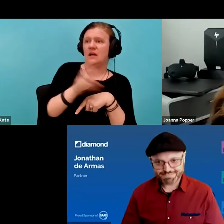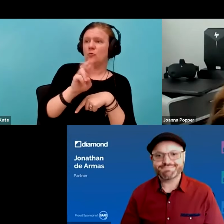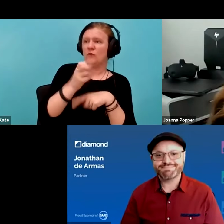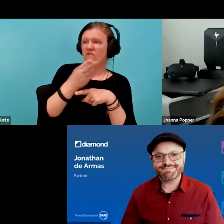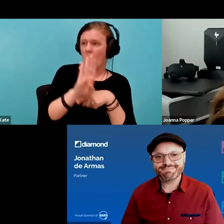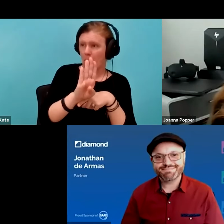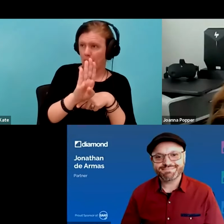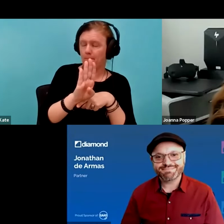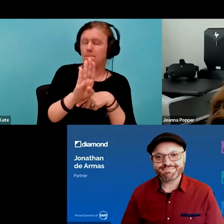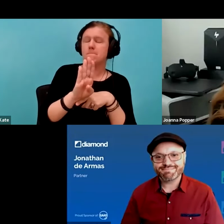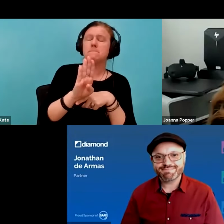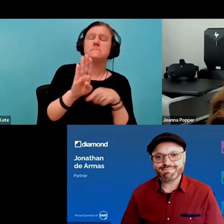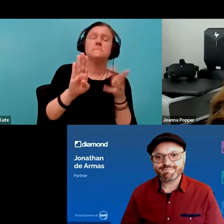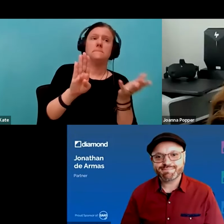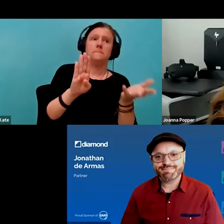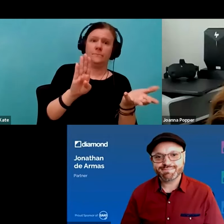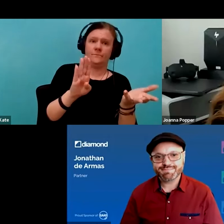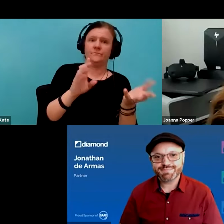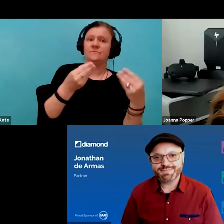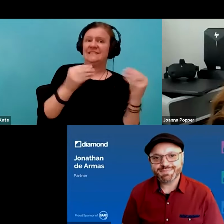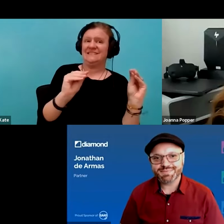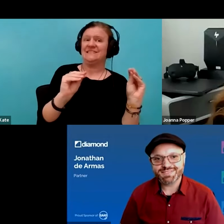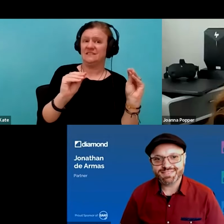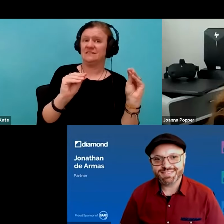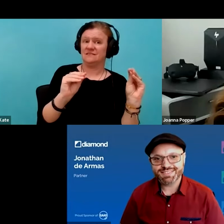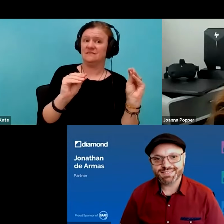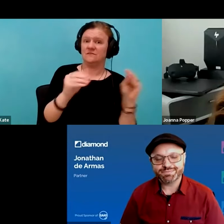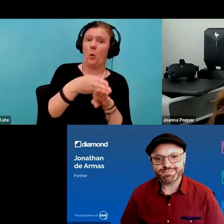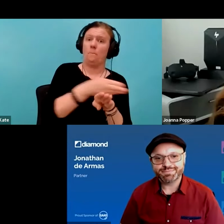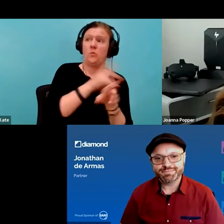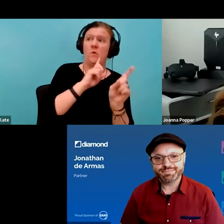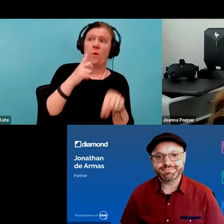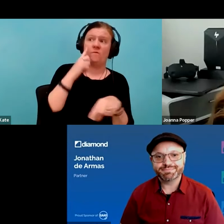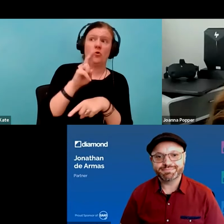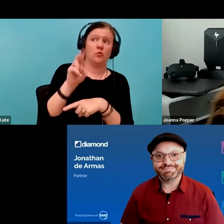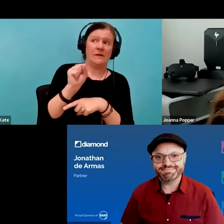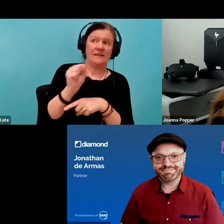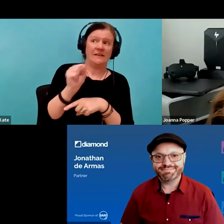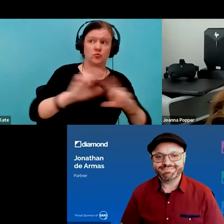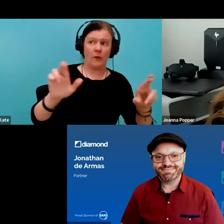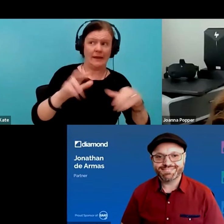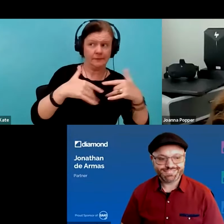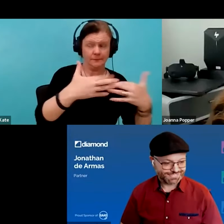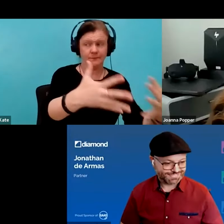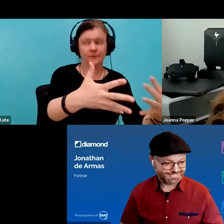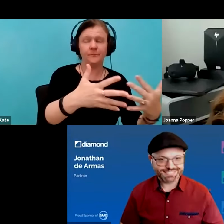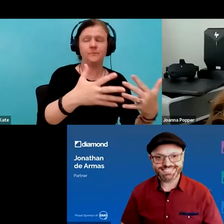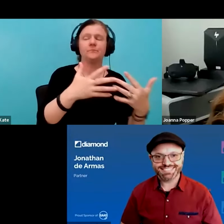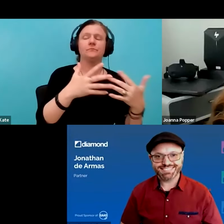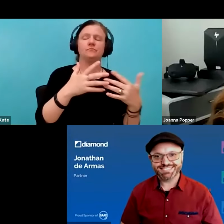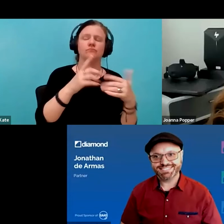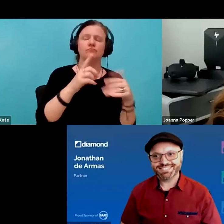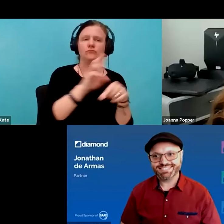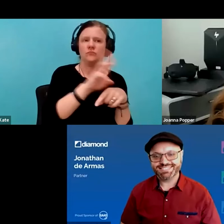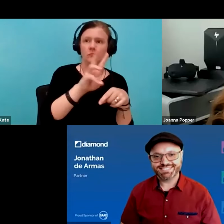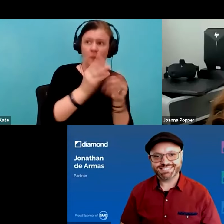Joanna Popper: They're already for as for sale for the pre orders for the US are already ready and going. So if you go to that website you can you can grab your pre order